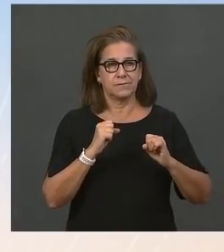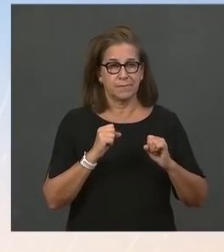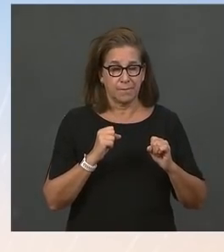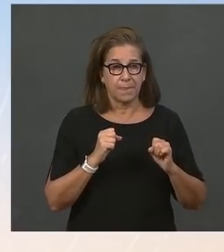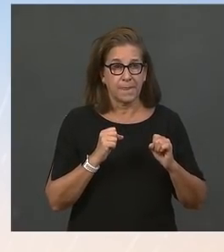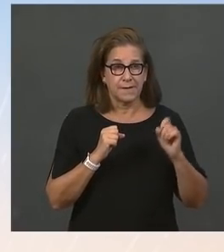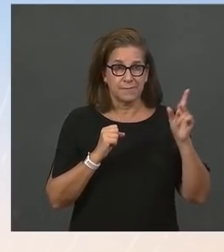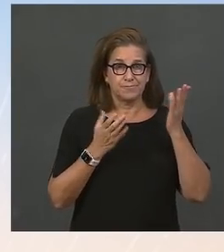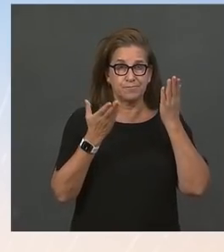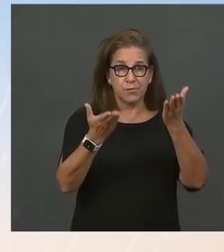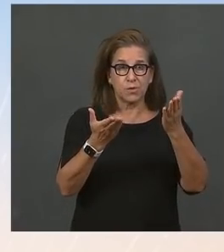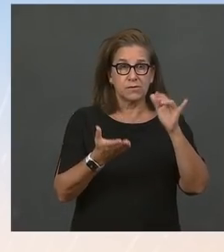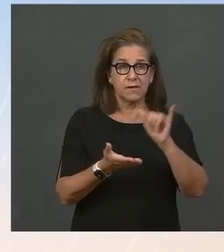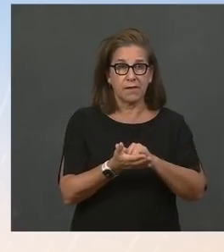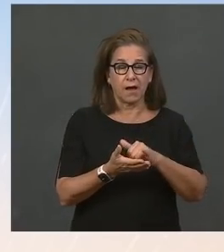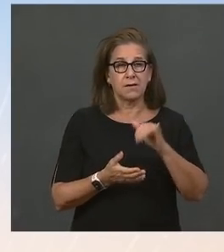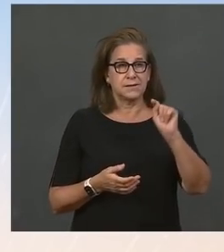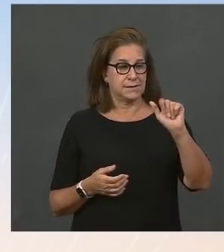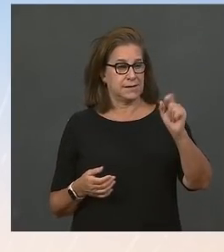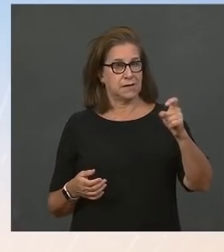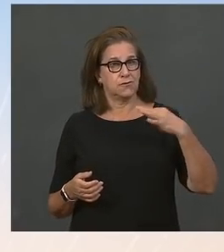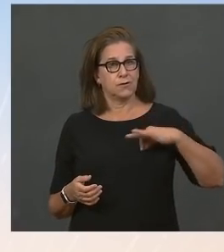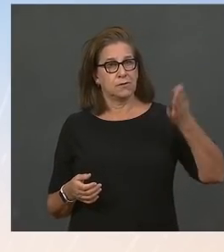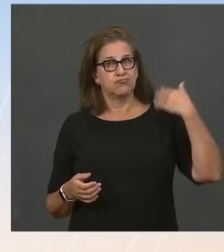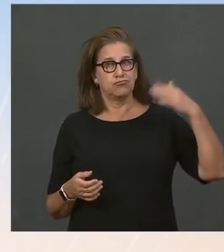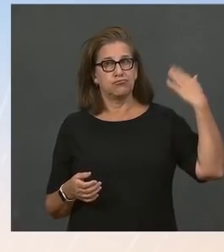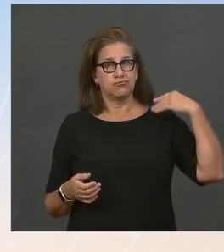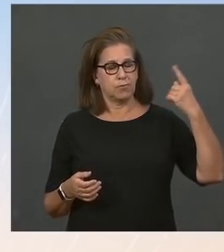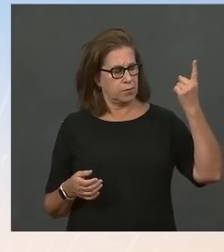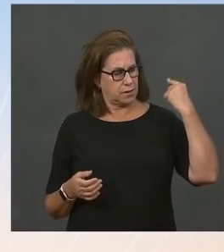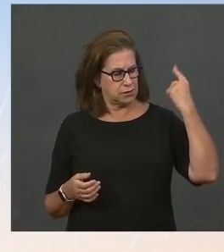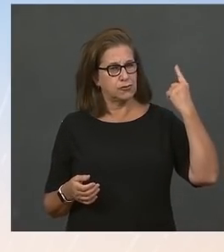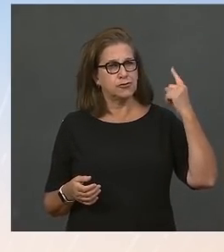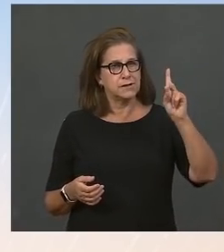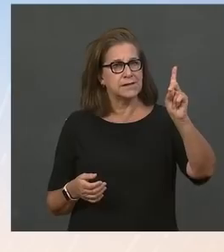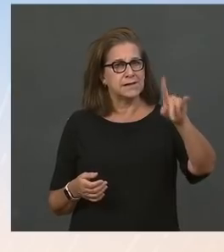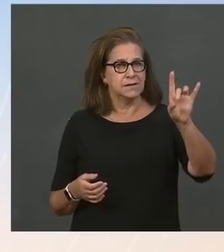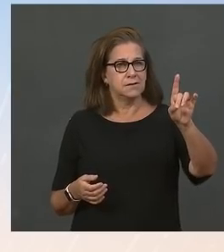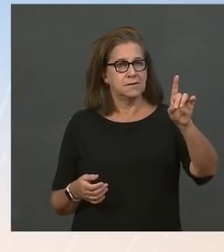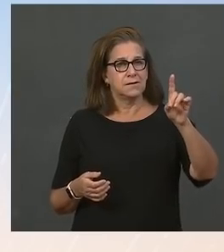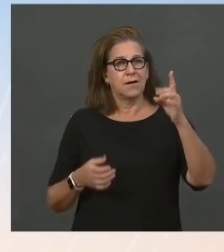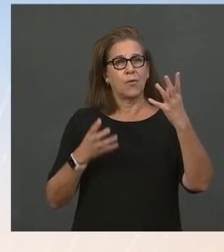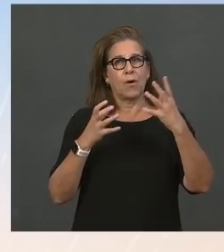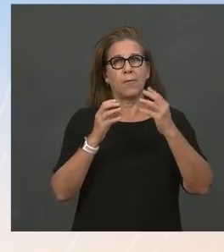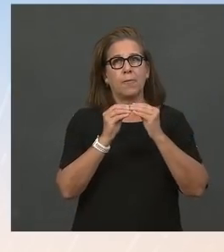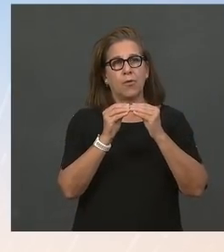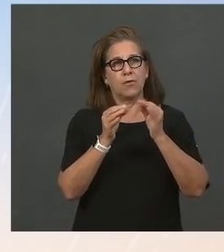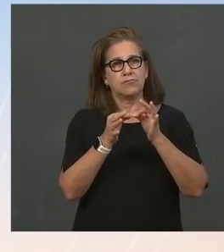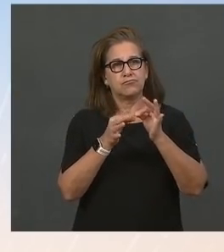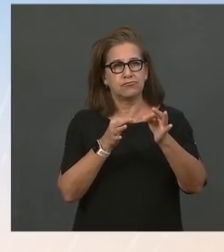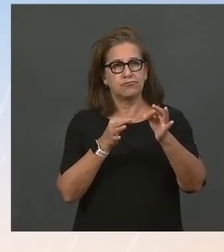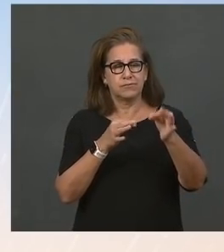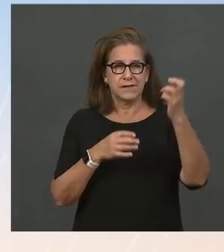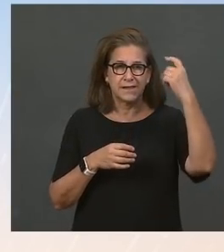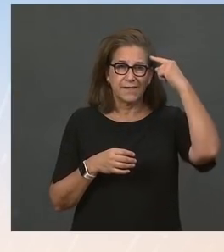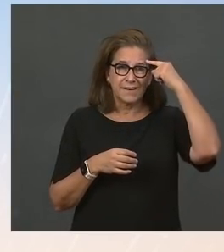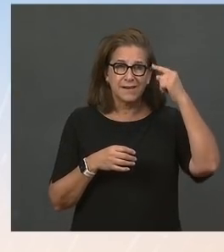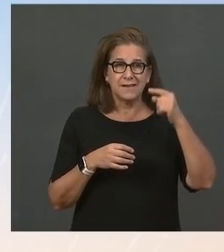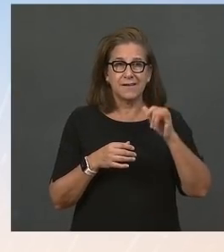and, again, proposed extending it -- because he thinks it does have such an important and dramatic impact on people across the country.